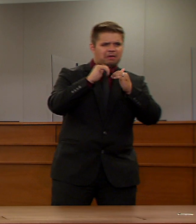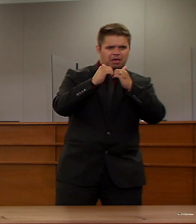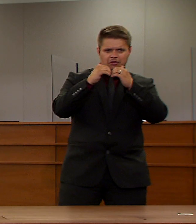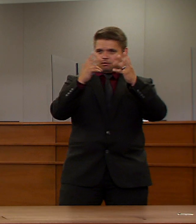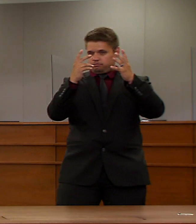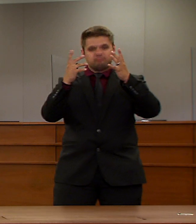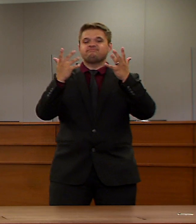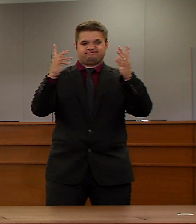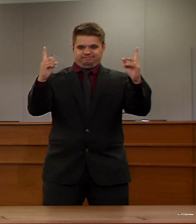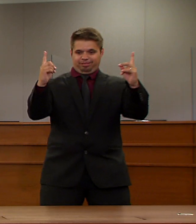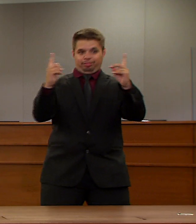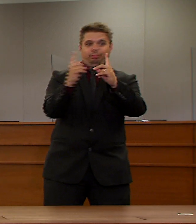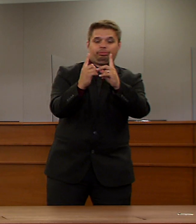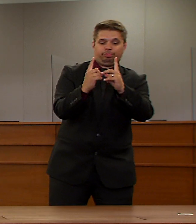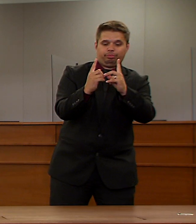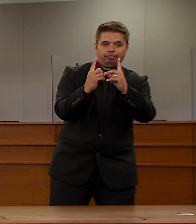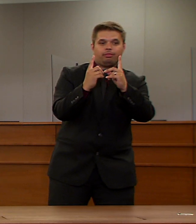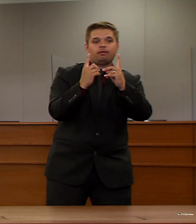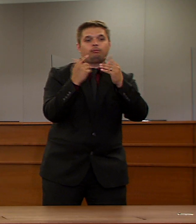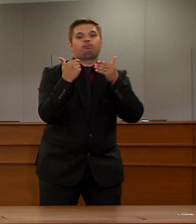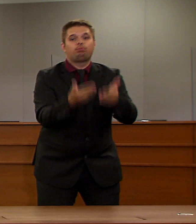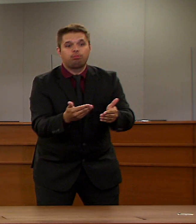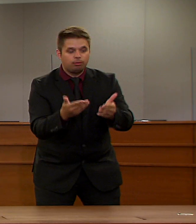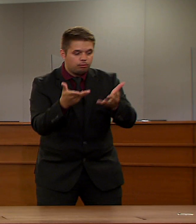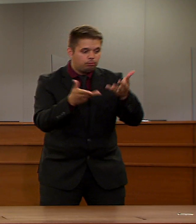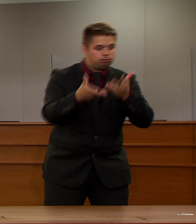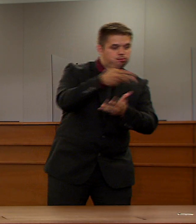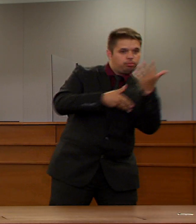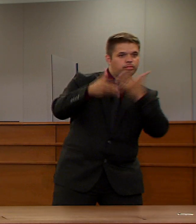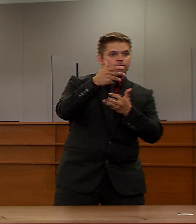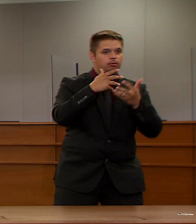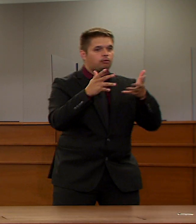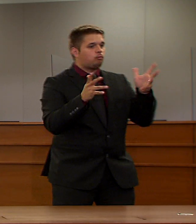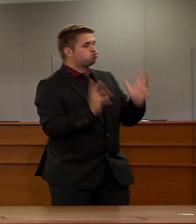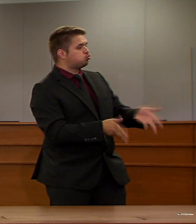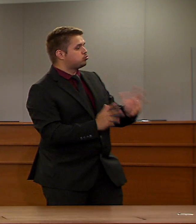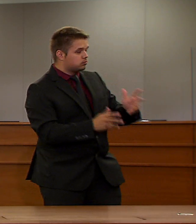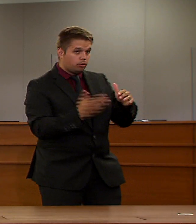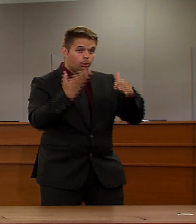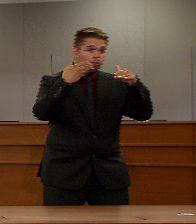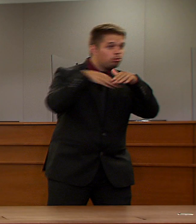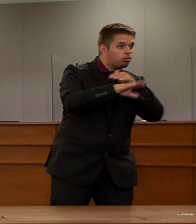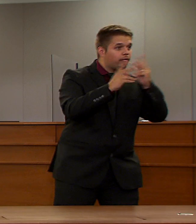social gatherings in the home, at large social gatherings and in work settings.